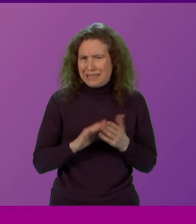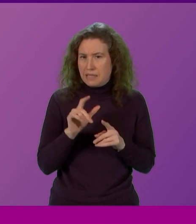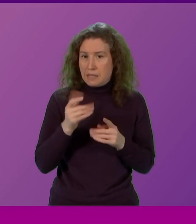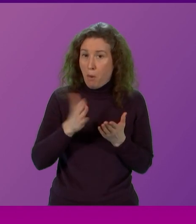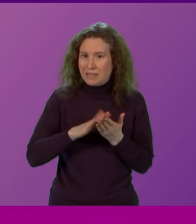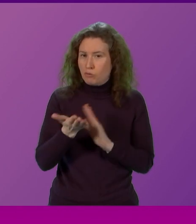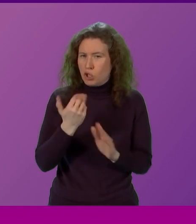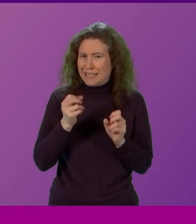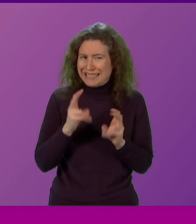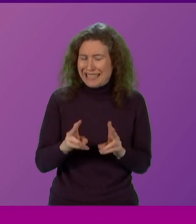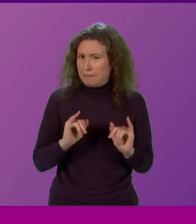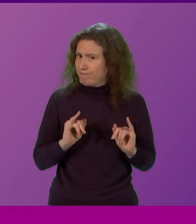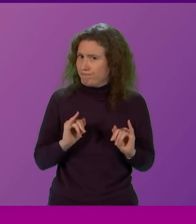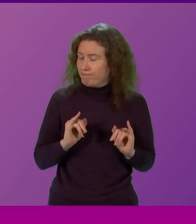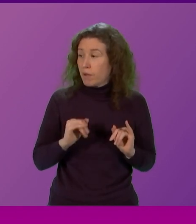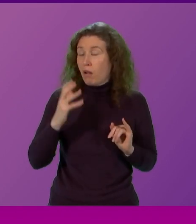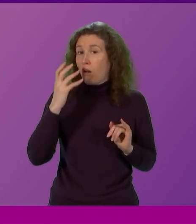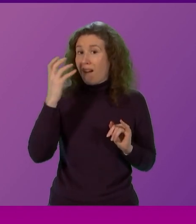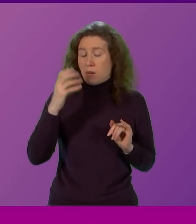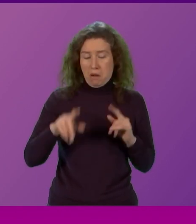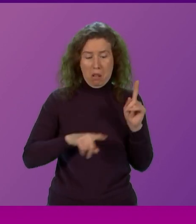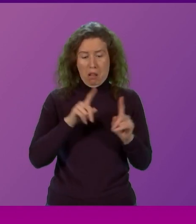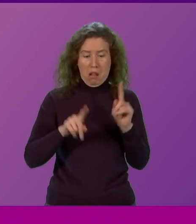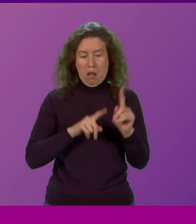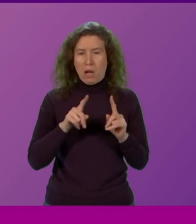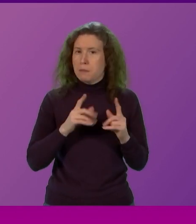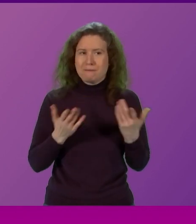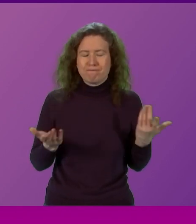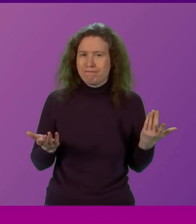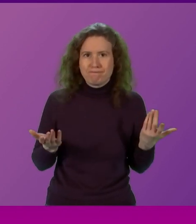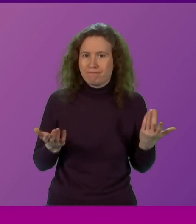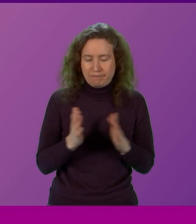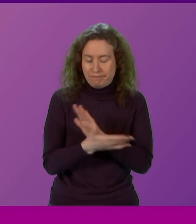Government incompetence is undermining the very case for the DRS, which could massively